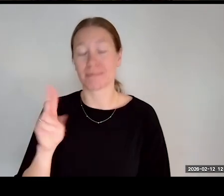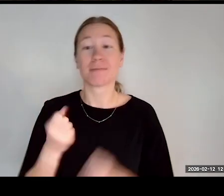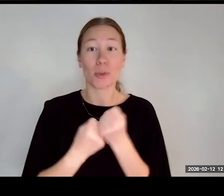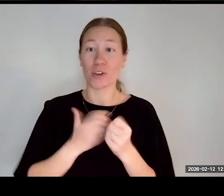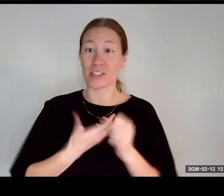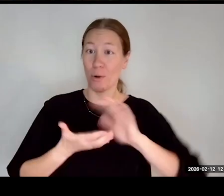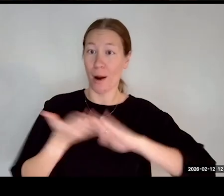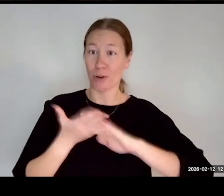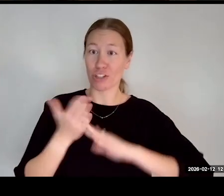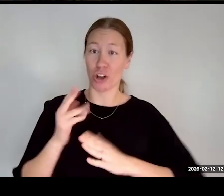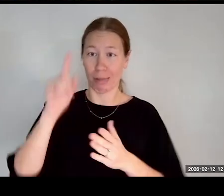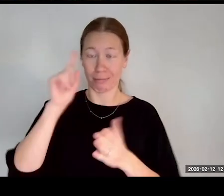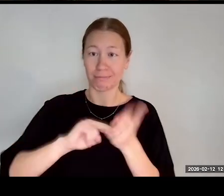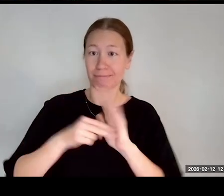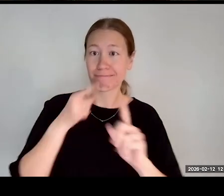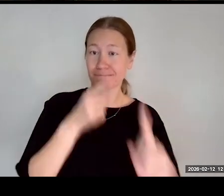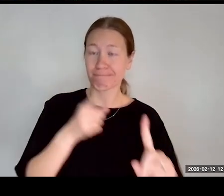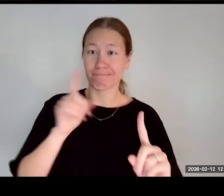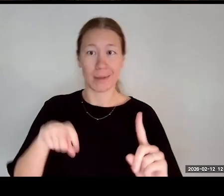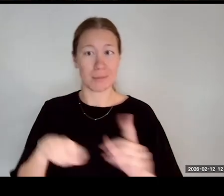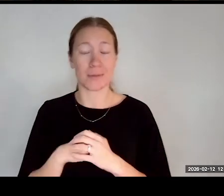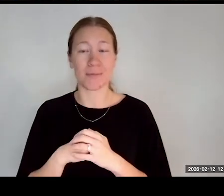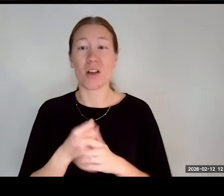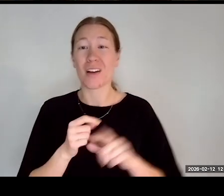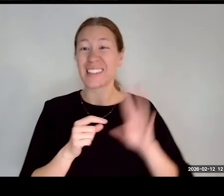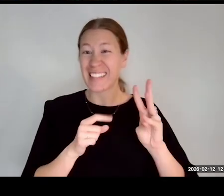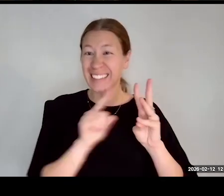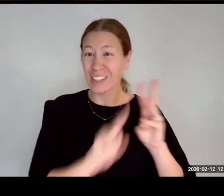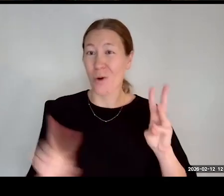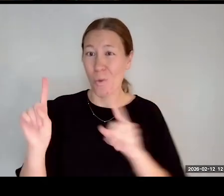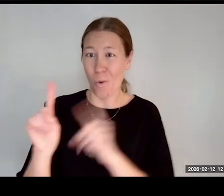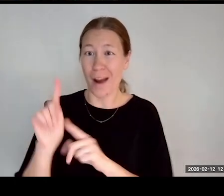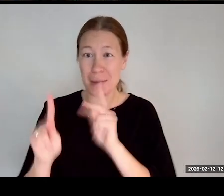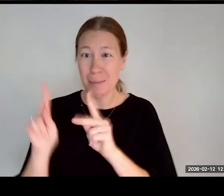So approximately one in six people around the world and one in four people in the United States